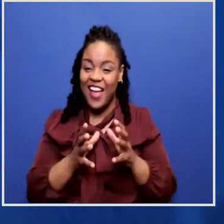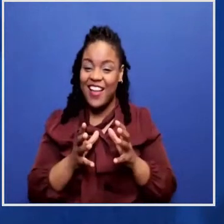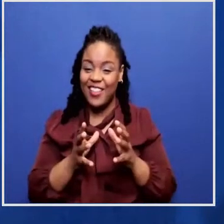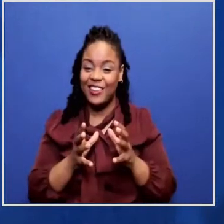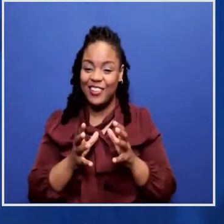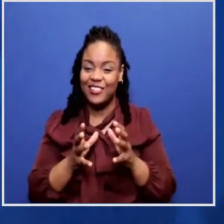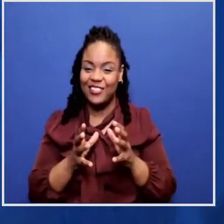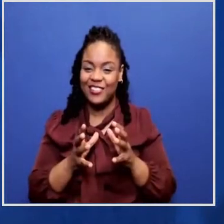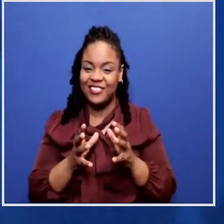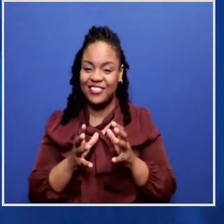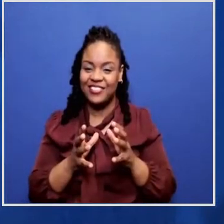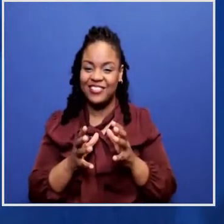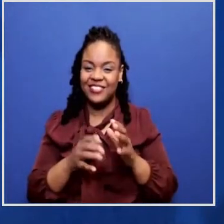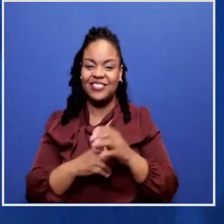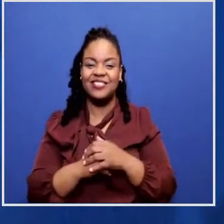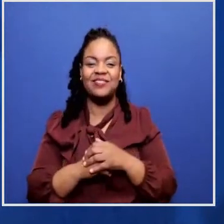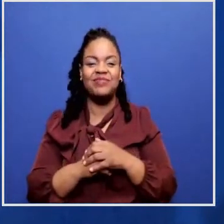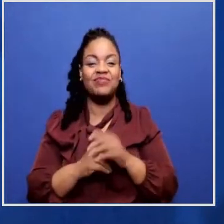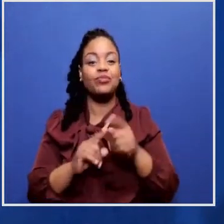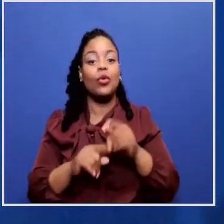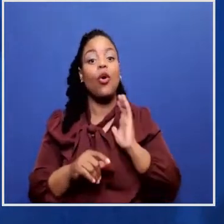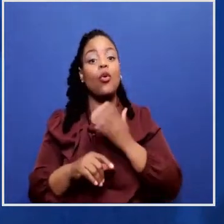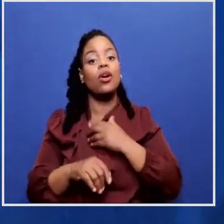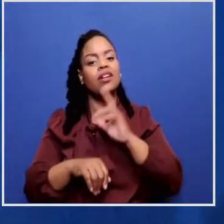CANNOT DO IF WE DO IT TOGETHER.